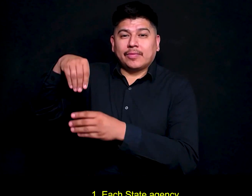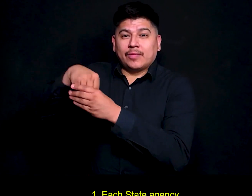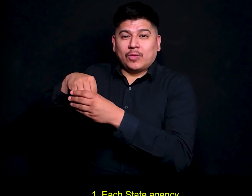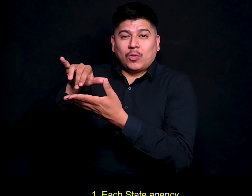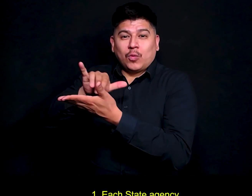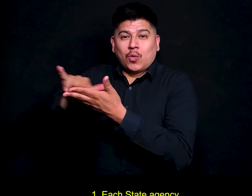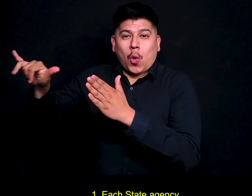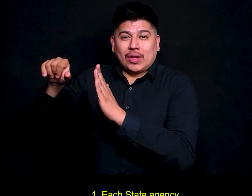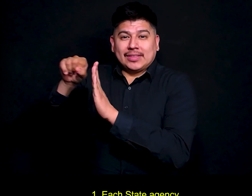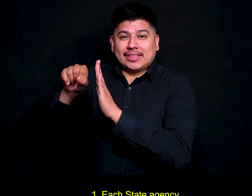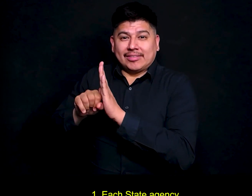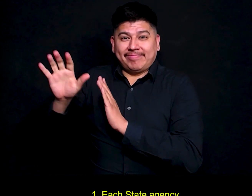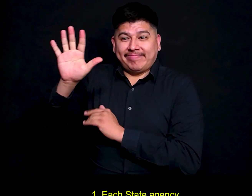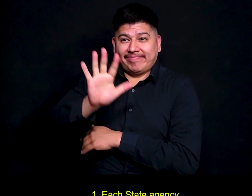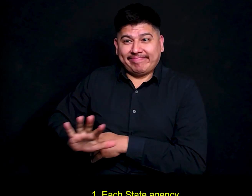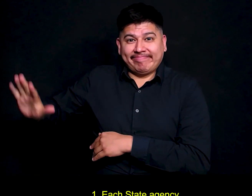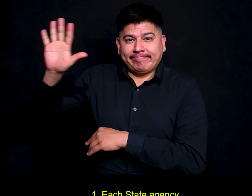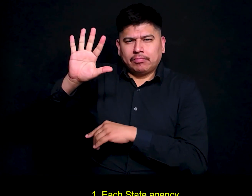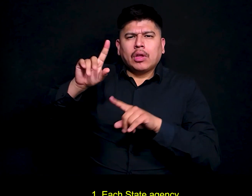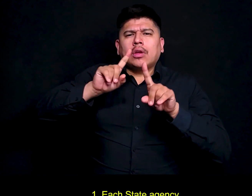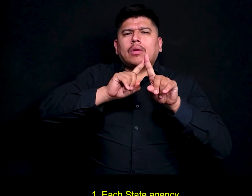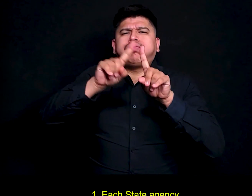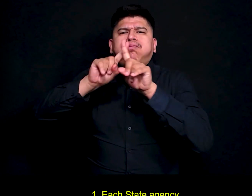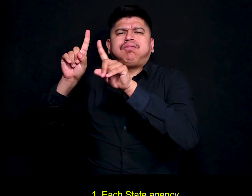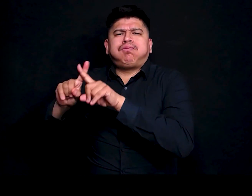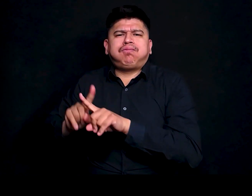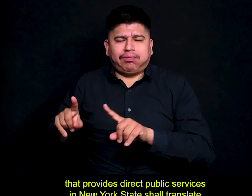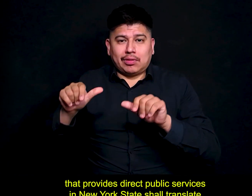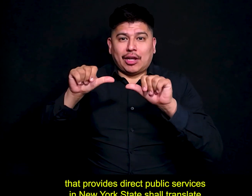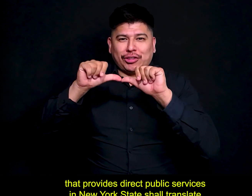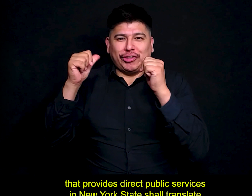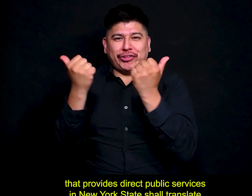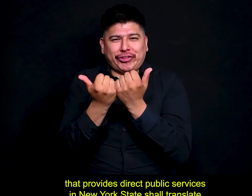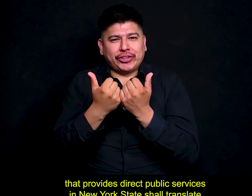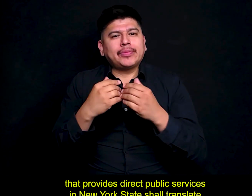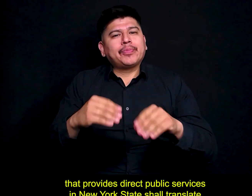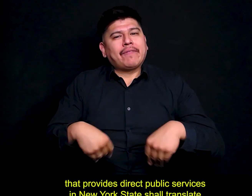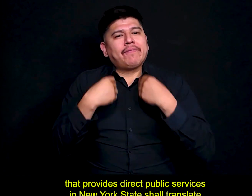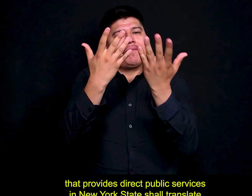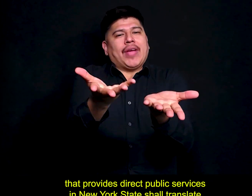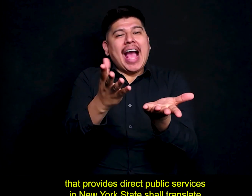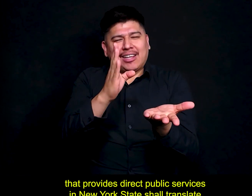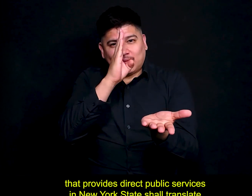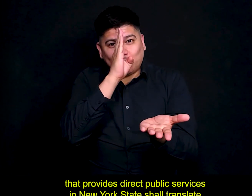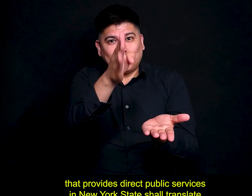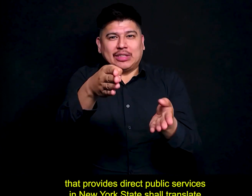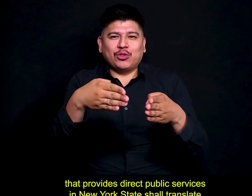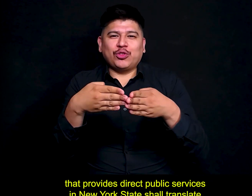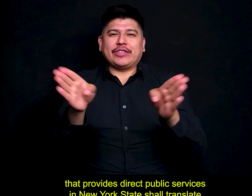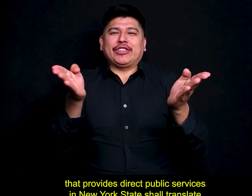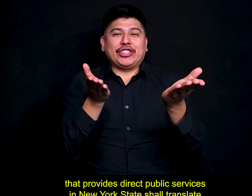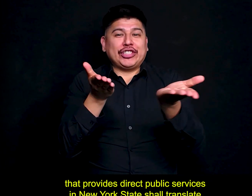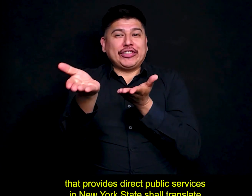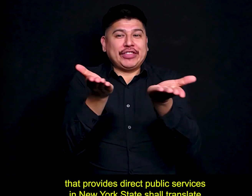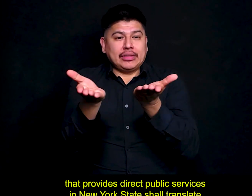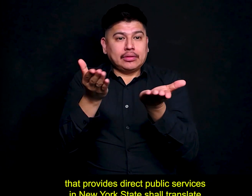1. Each State agency that provides direct public services in New York State shall translate